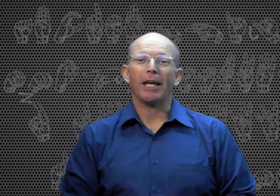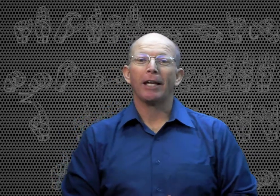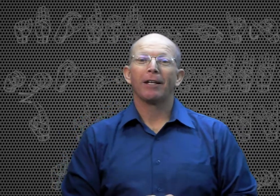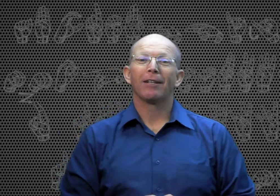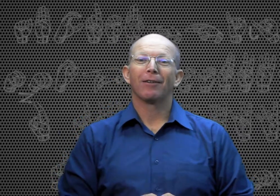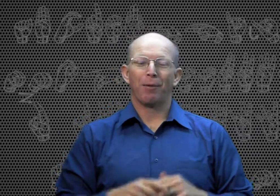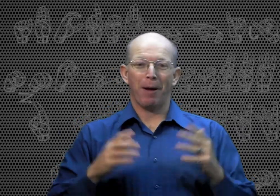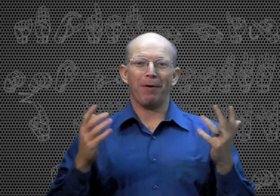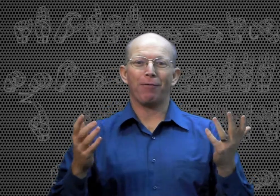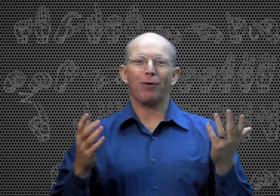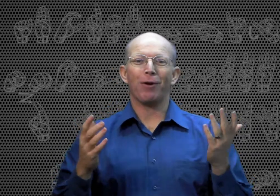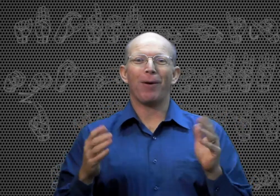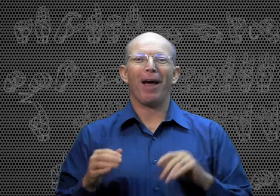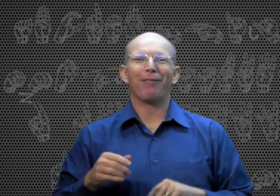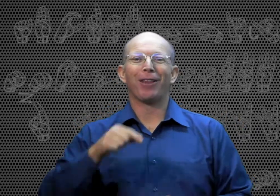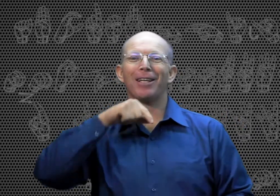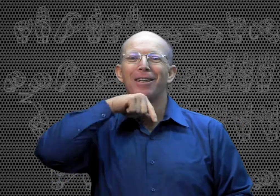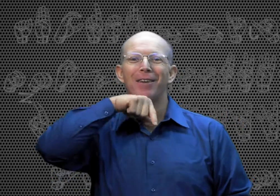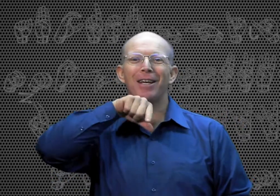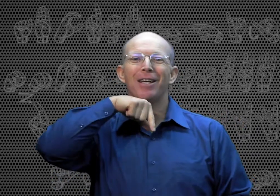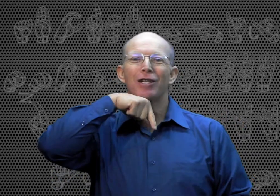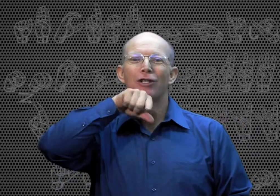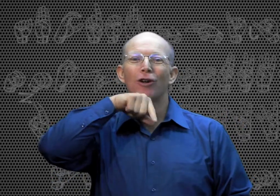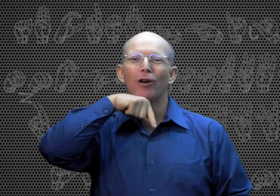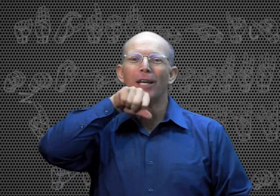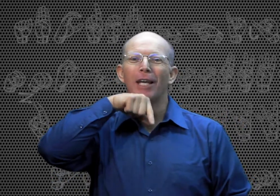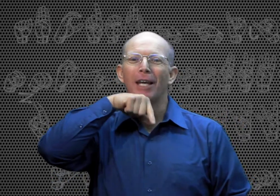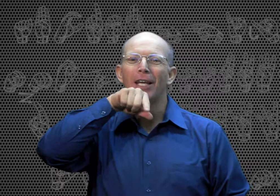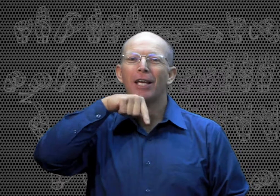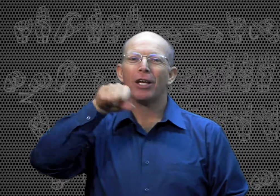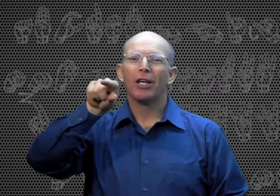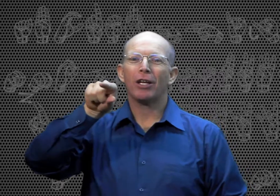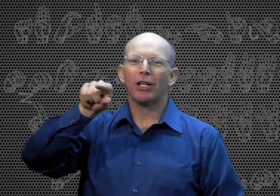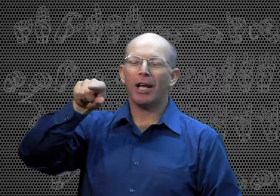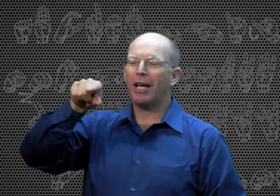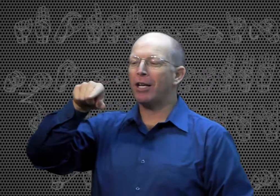TURKEY – The main food that we have for THANKSGIVING is TURKEY.